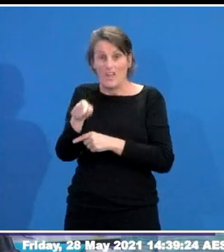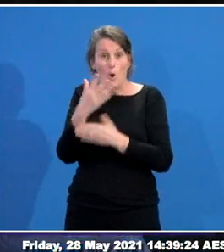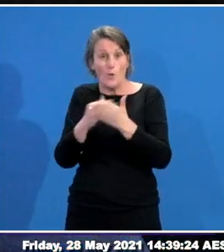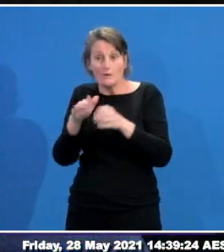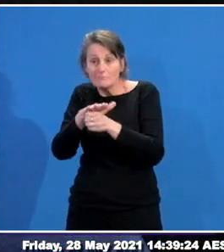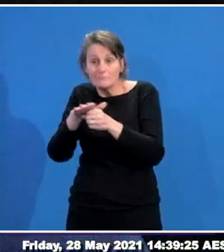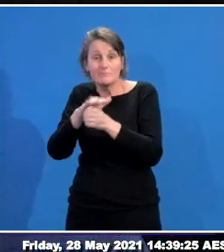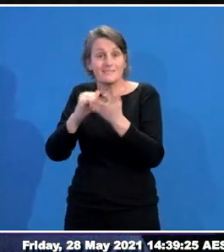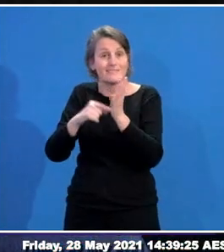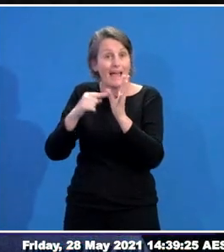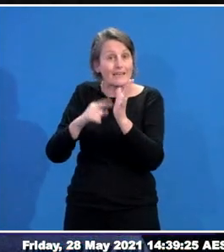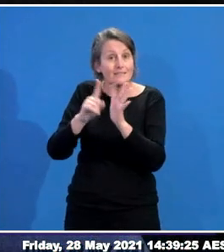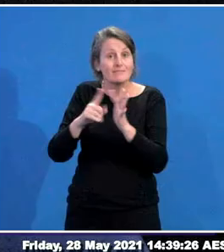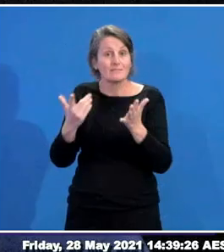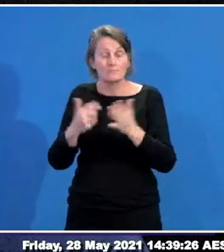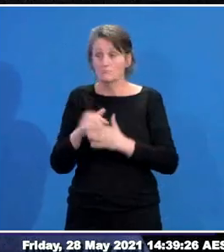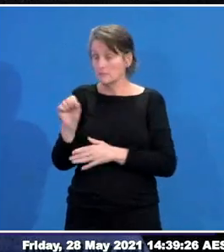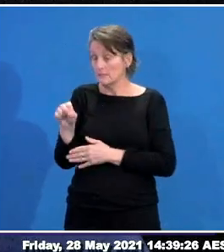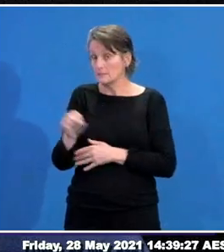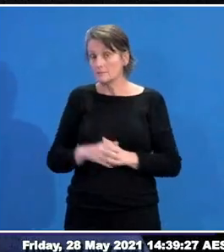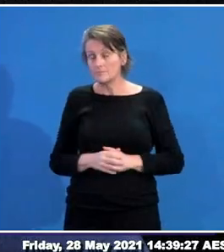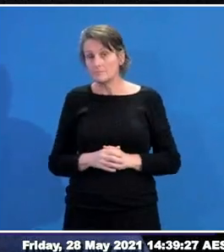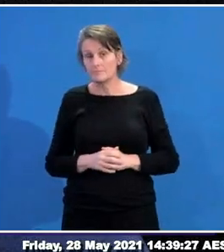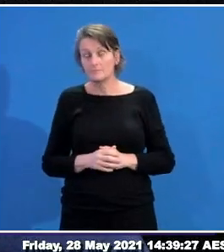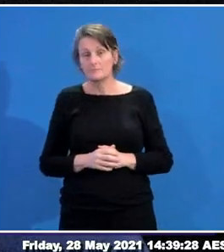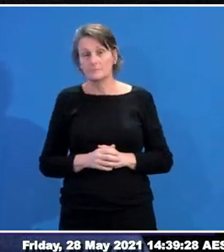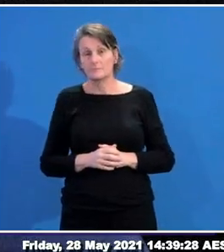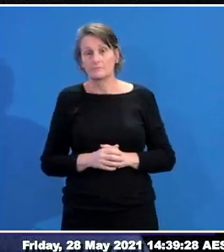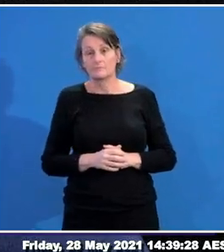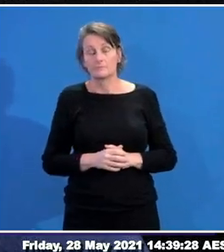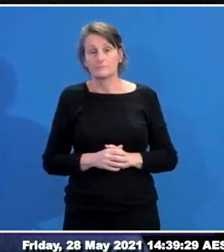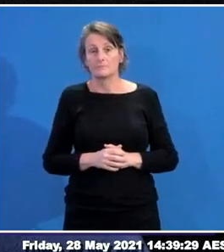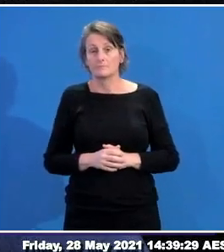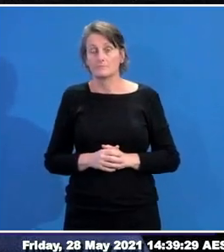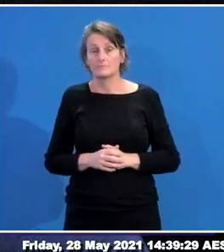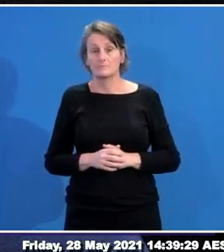You are absolutely correct, Chair, and of course in the NDIS there are